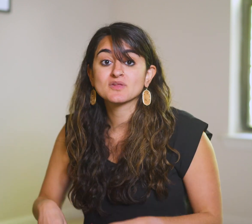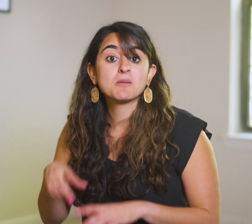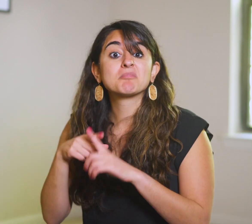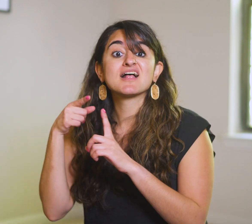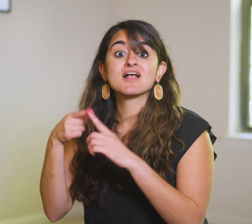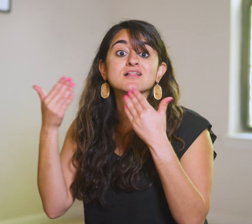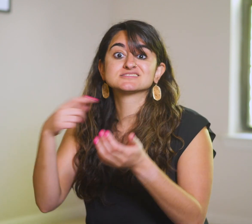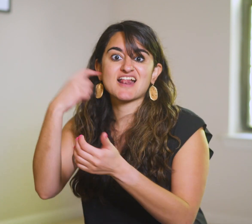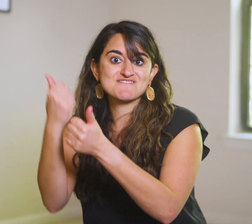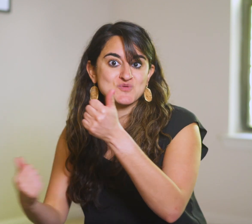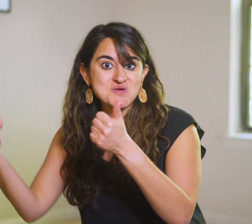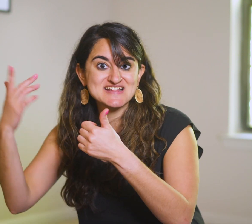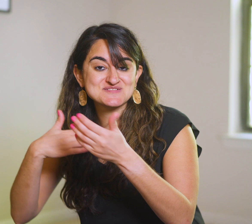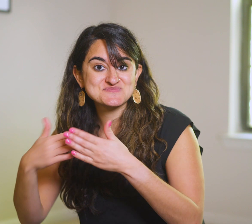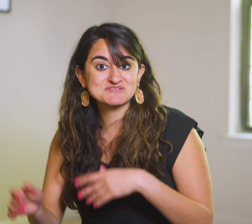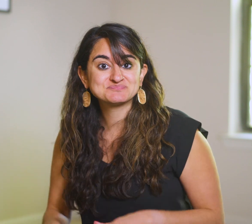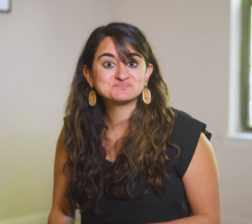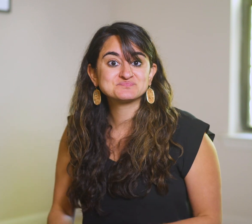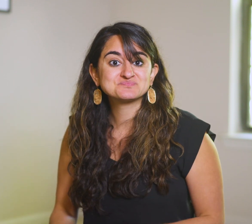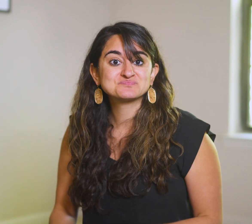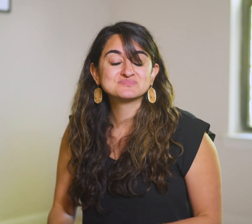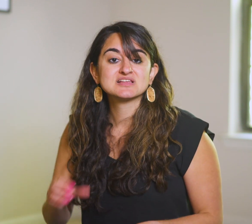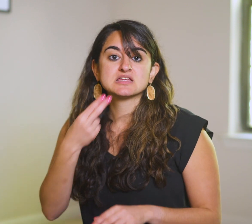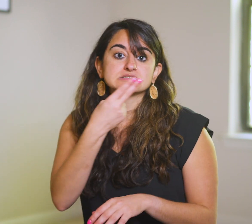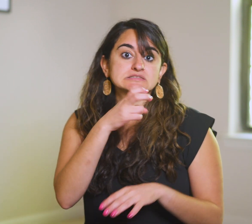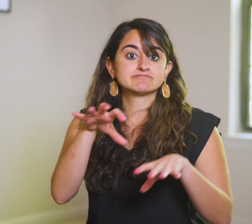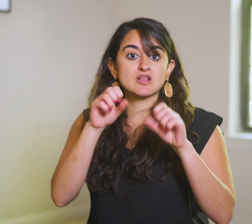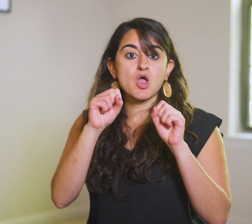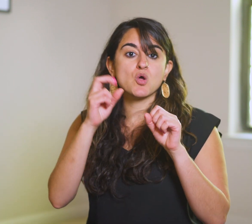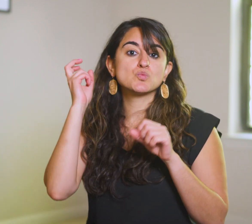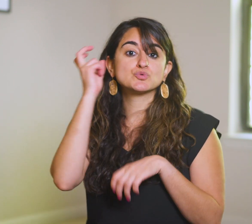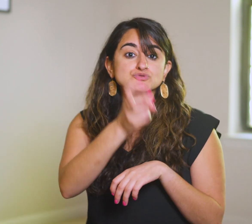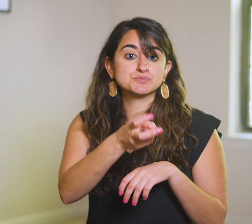but they tell everyone. Then He takes a road trip